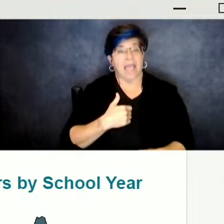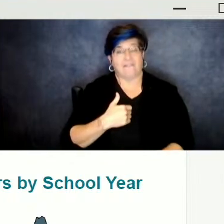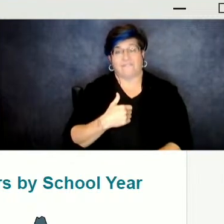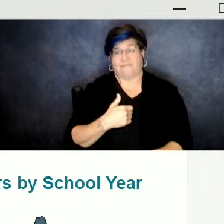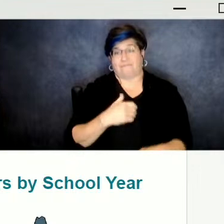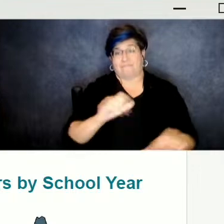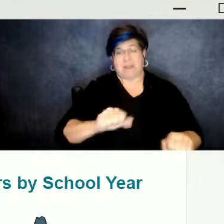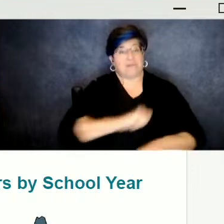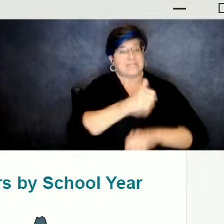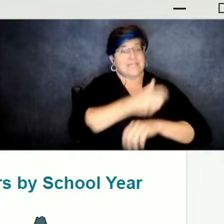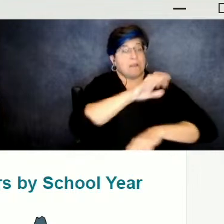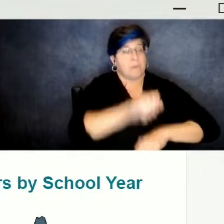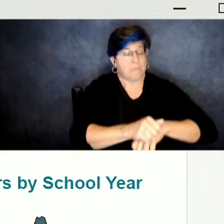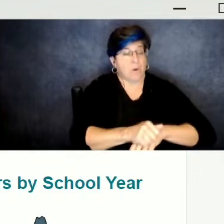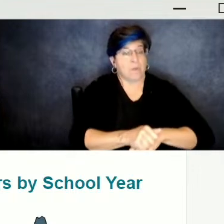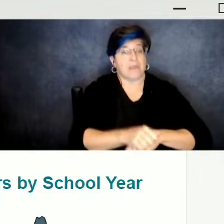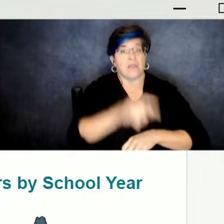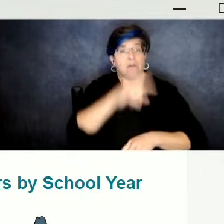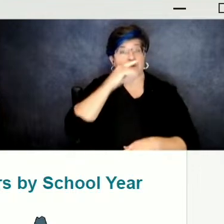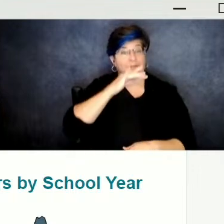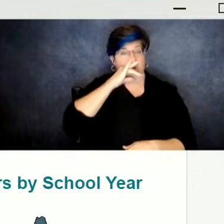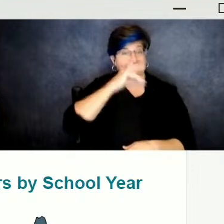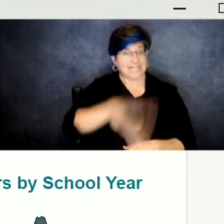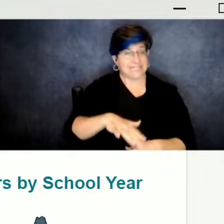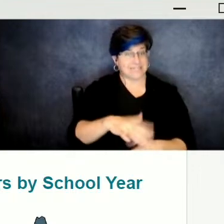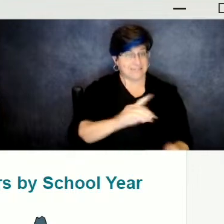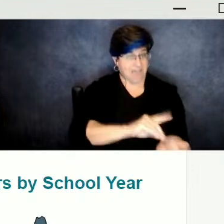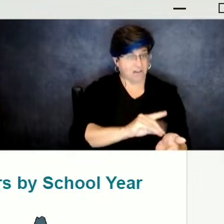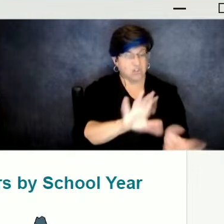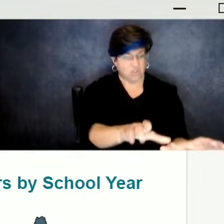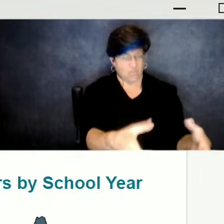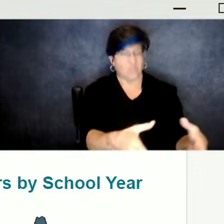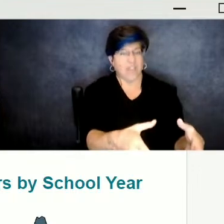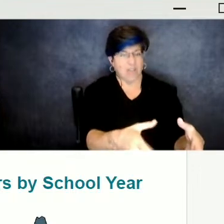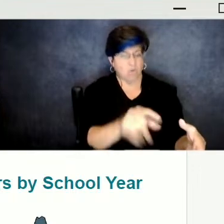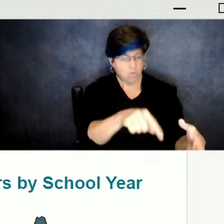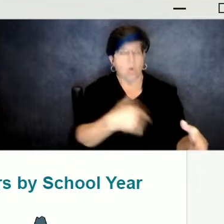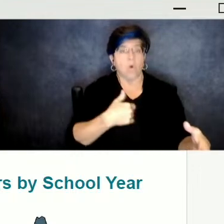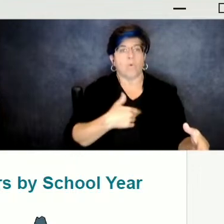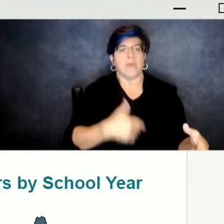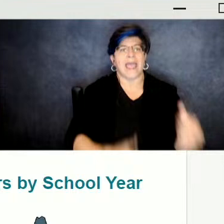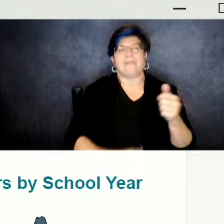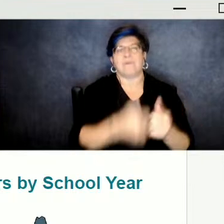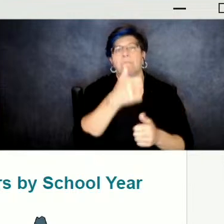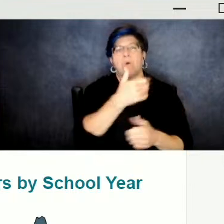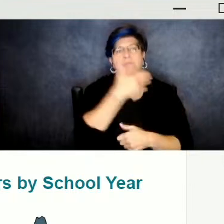THEY DON'T KNOW WHERE TO GO. THEY HAVEN'T THEY HAVE THEY DON'T HAVE HAVEN'T BEEN ABLE TO GET AN APPOINTMENT AT THEIR